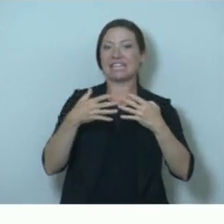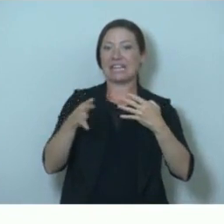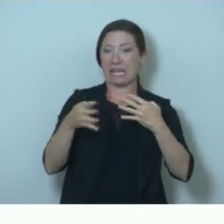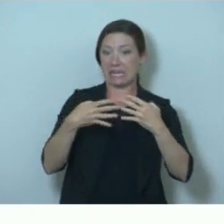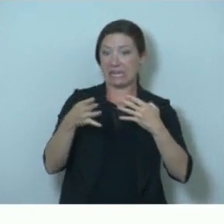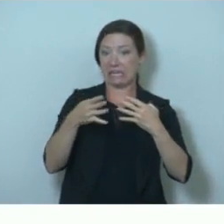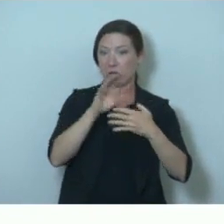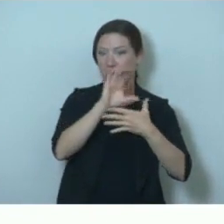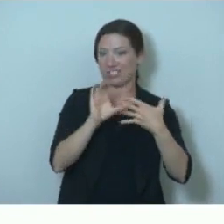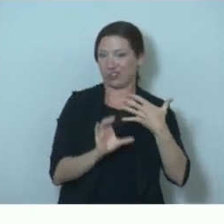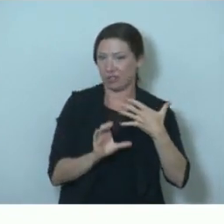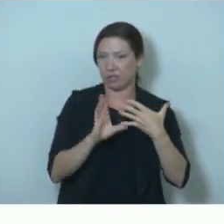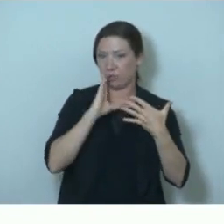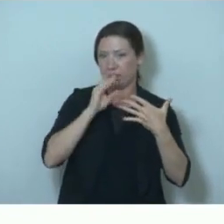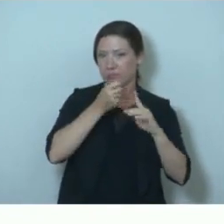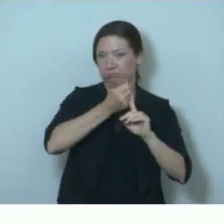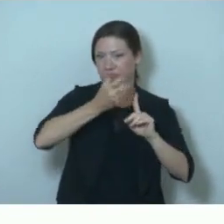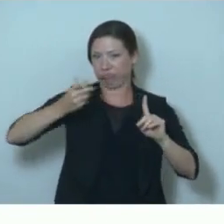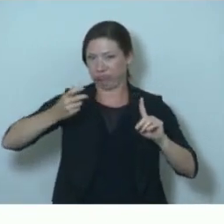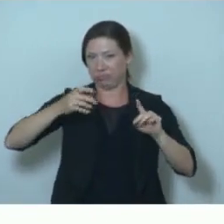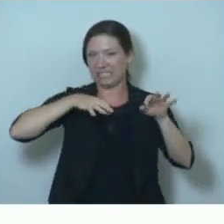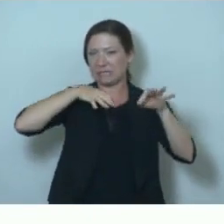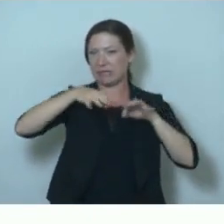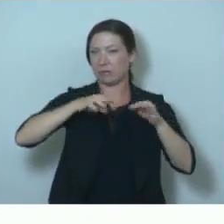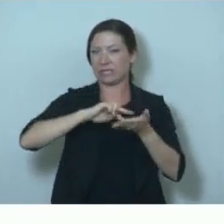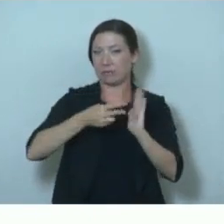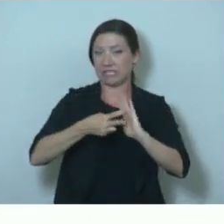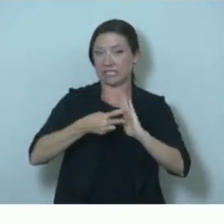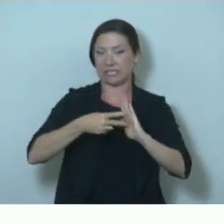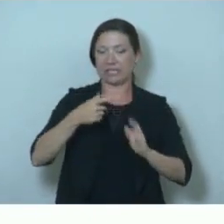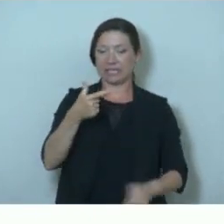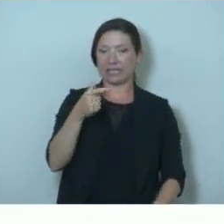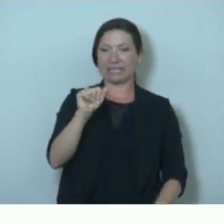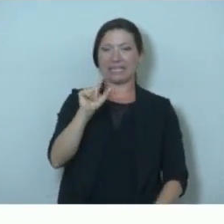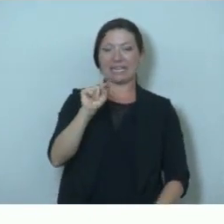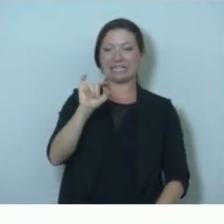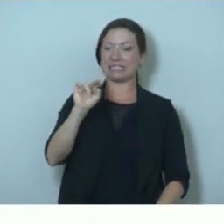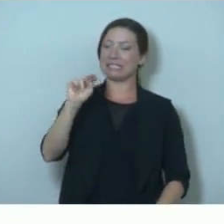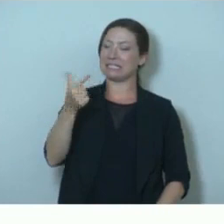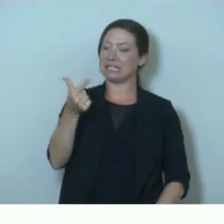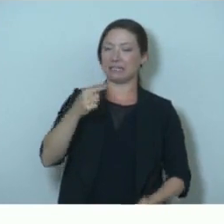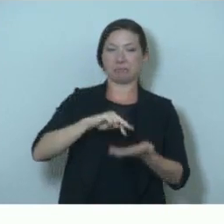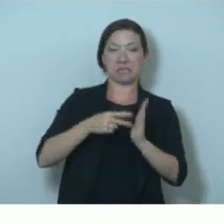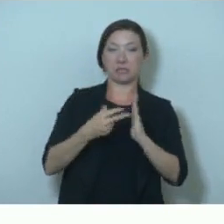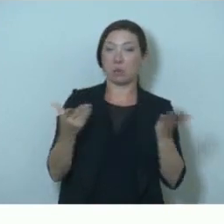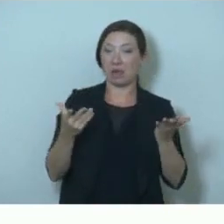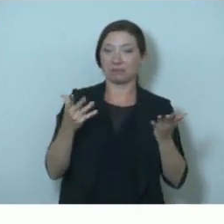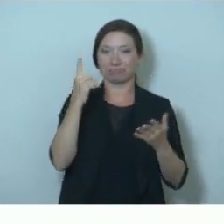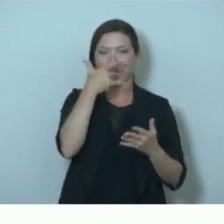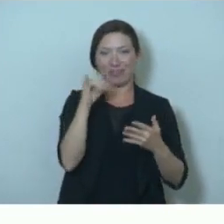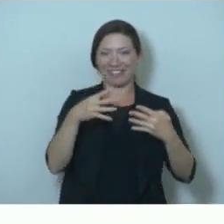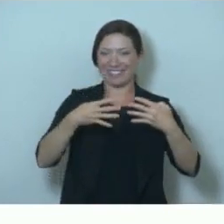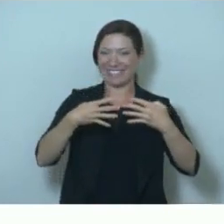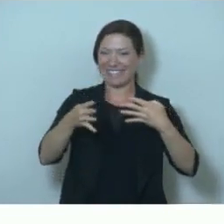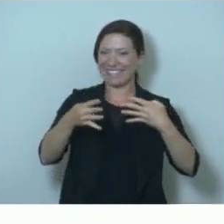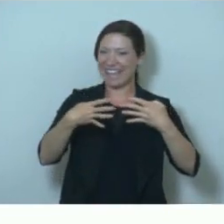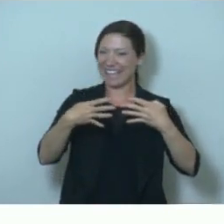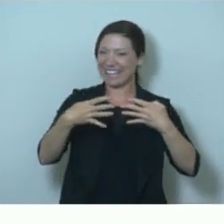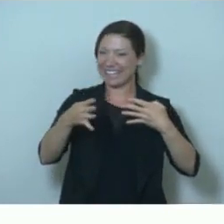NOW WE GO THOUGH DATING IF THIS IS THE FIRST TIME TUNIN IN. LET ME WALK INTO.